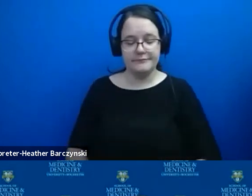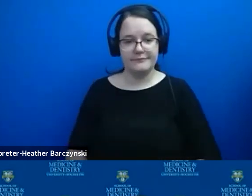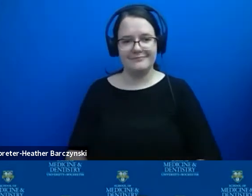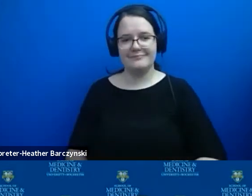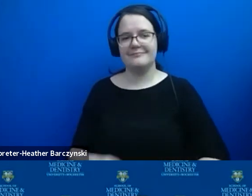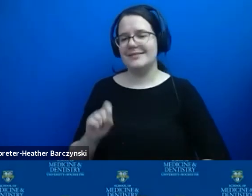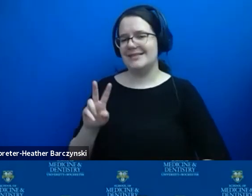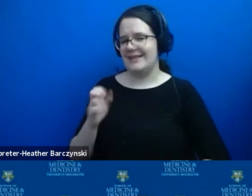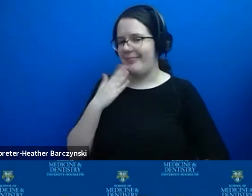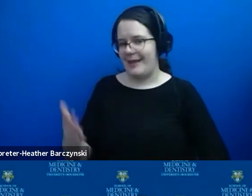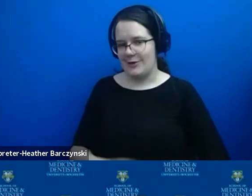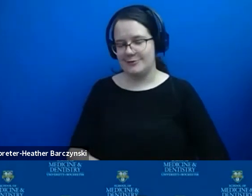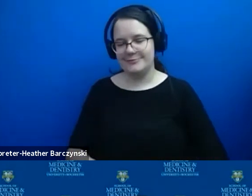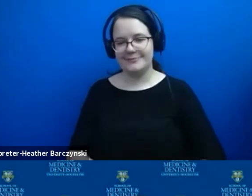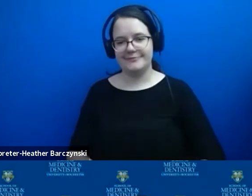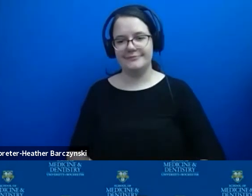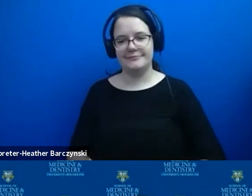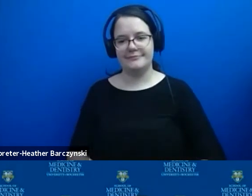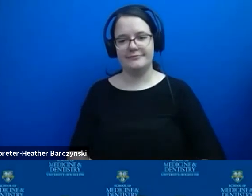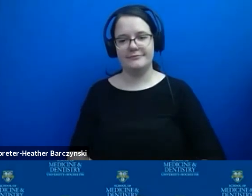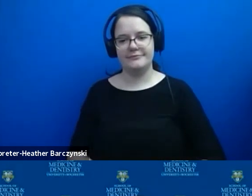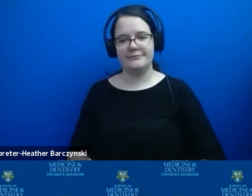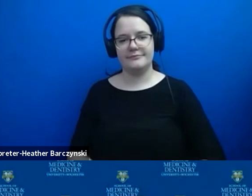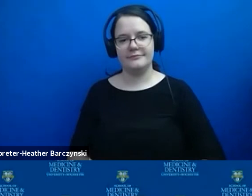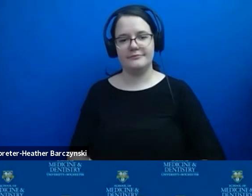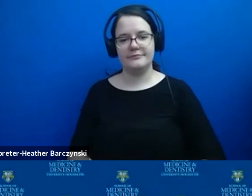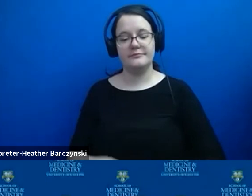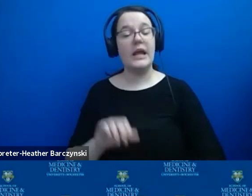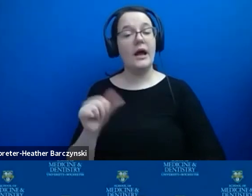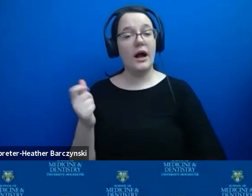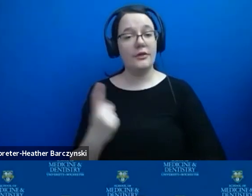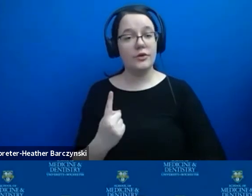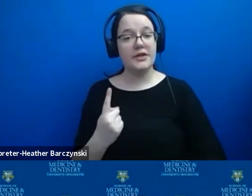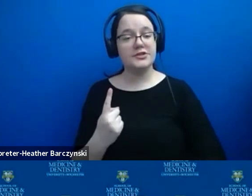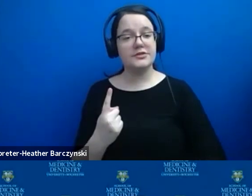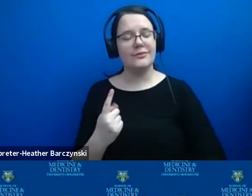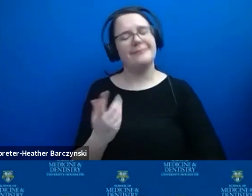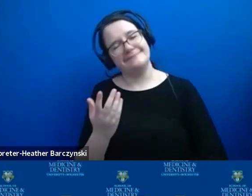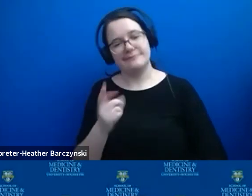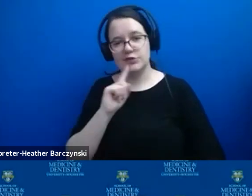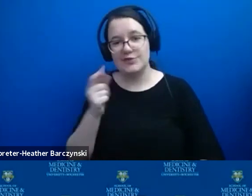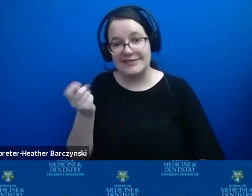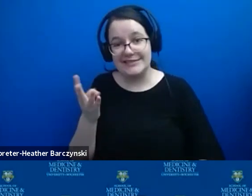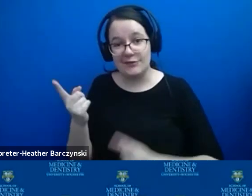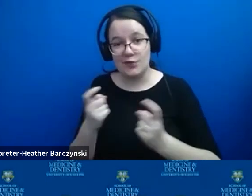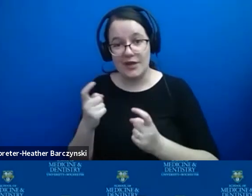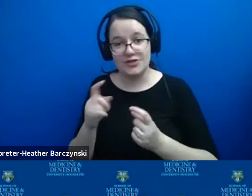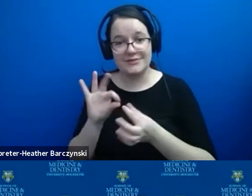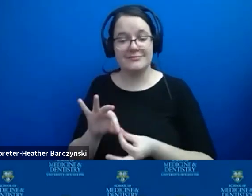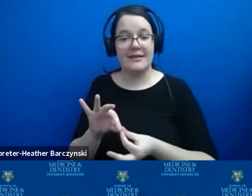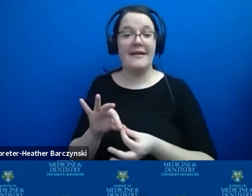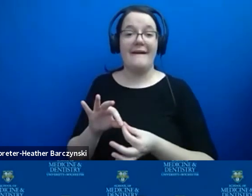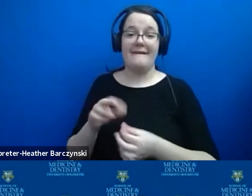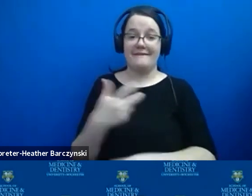um there's another question um several questions about vaccines in folks over 65 and at least one